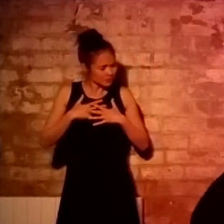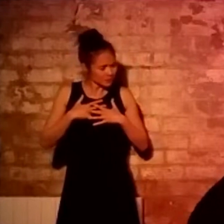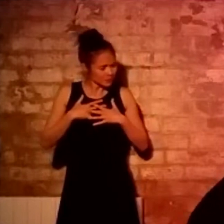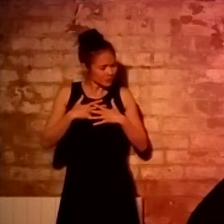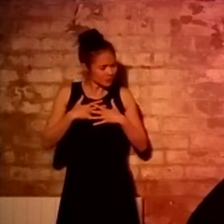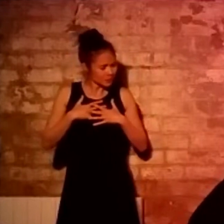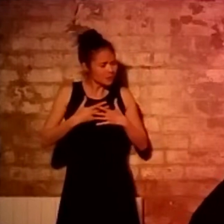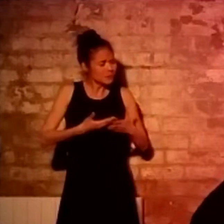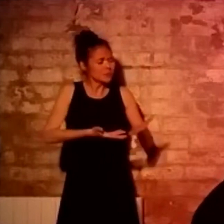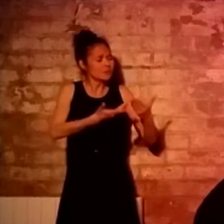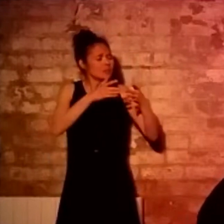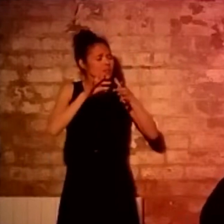Dance with me my love.